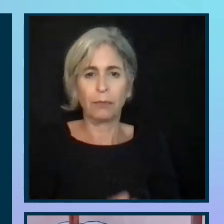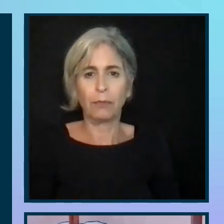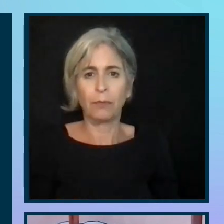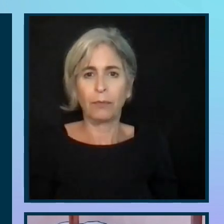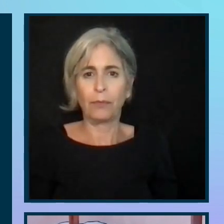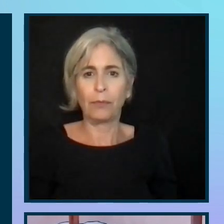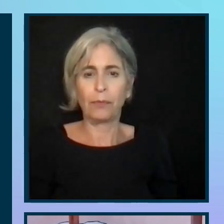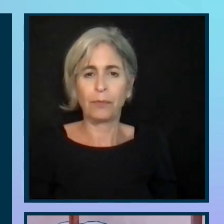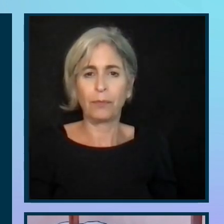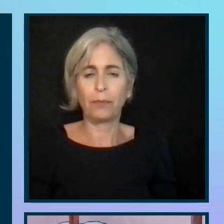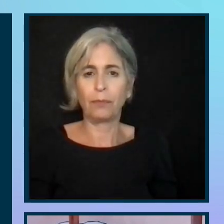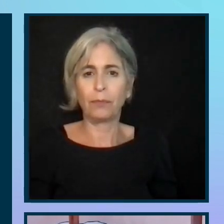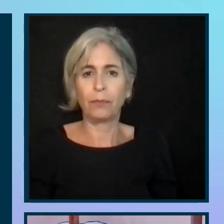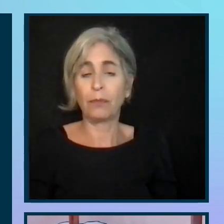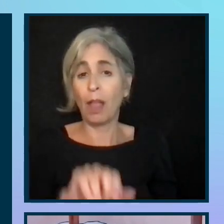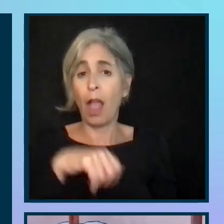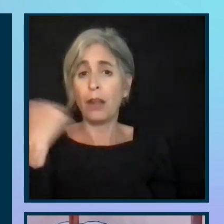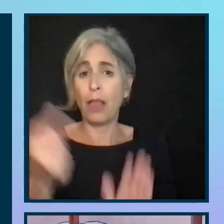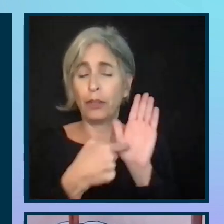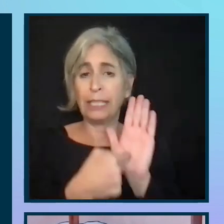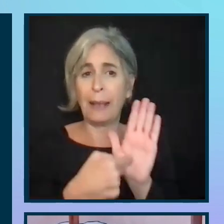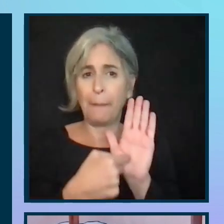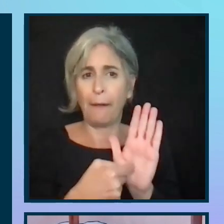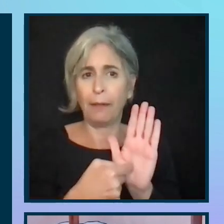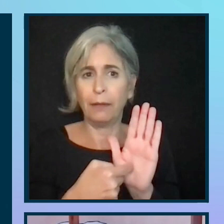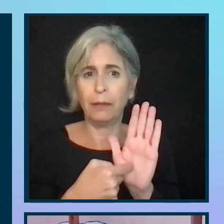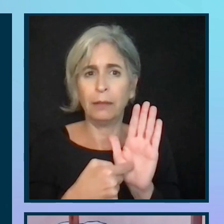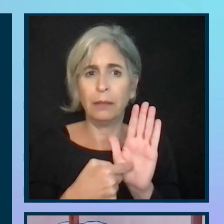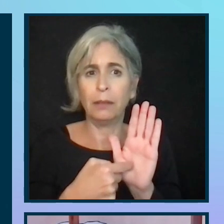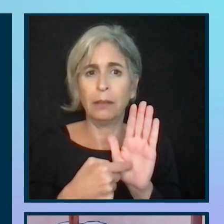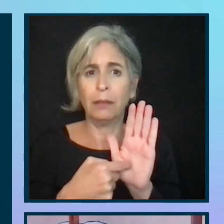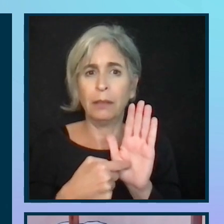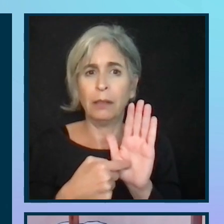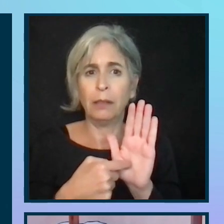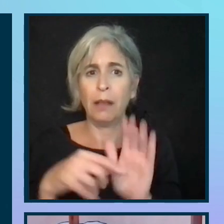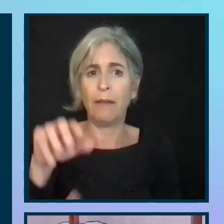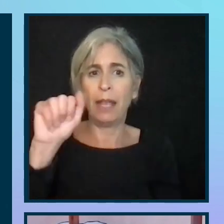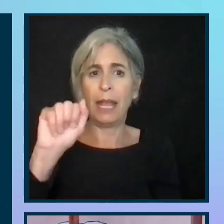Another example of an accessibility AC would be scenario, a blind screen reader user